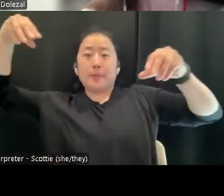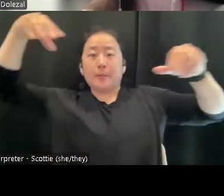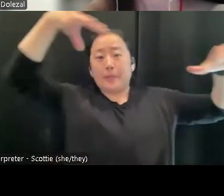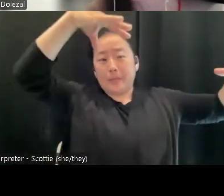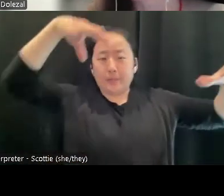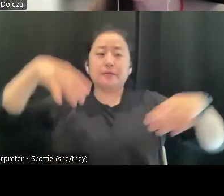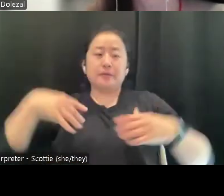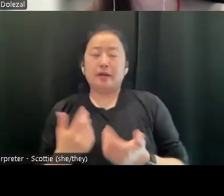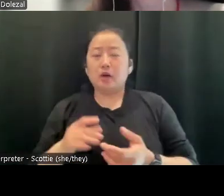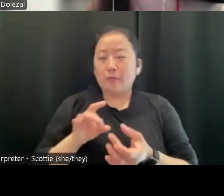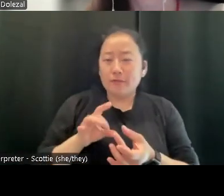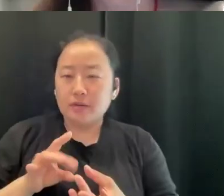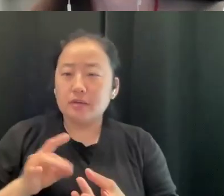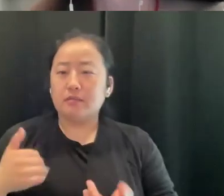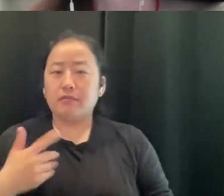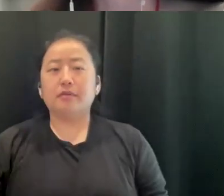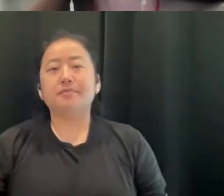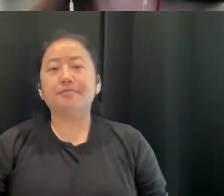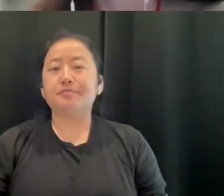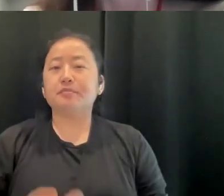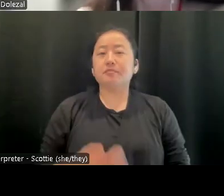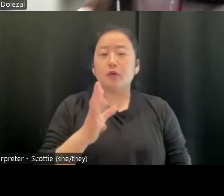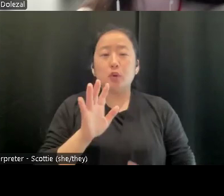So a couple of examples you can see over here on the right.